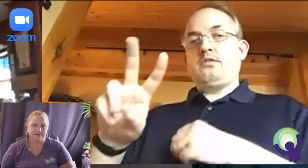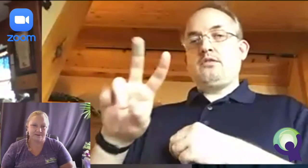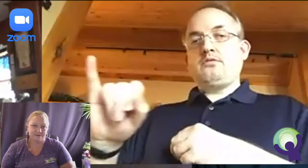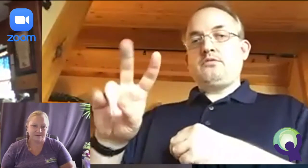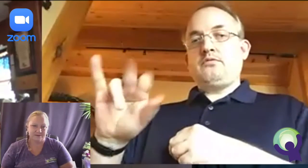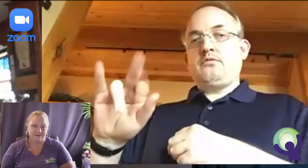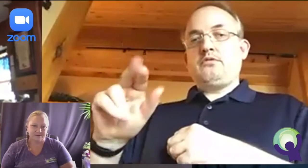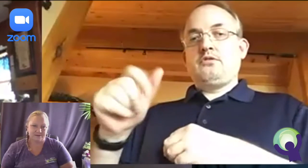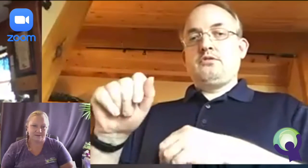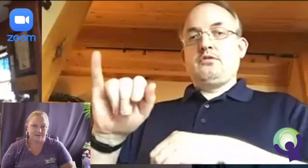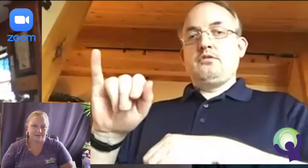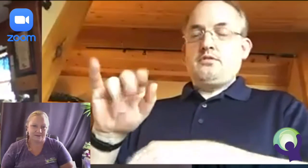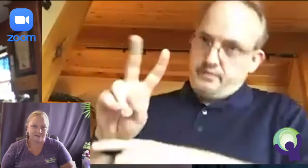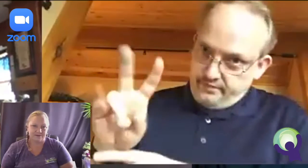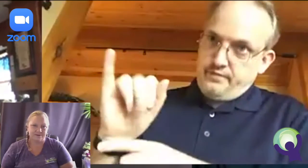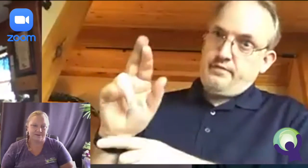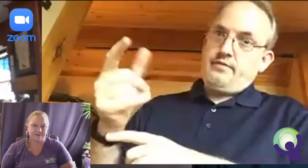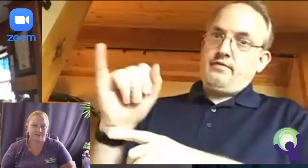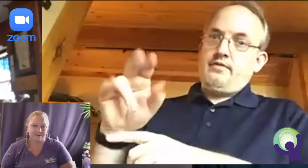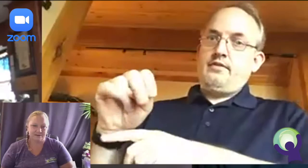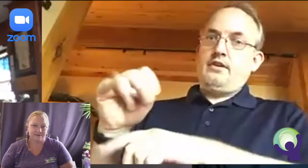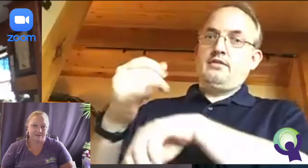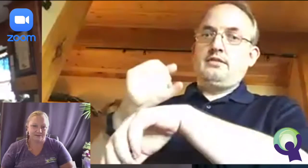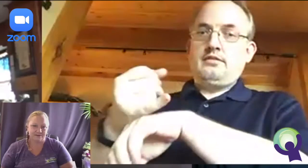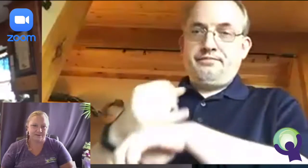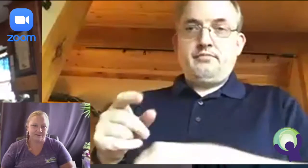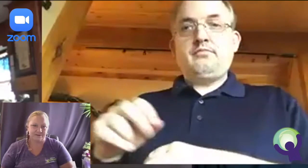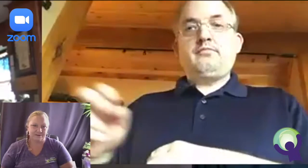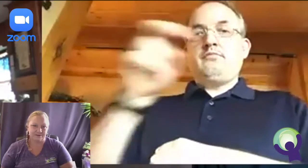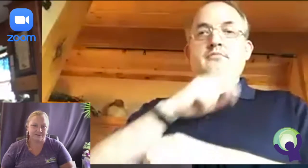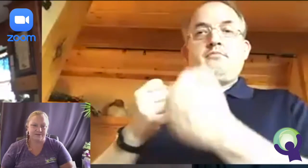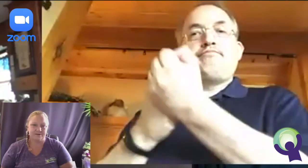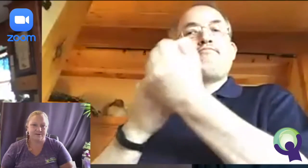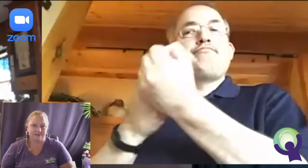and being ambitious for what I was doing and when I started working as a regional representative